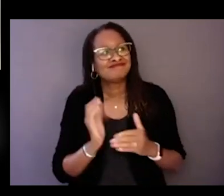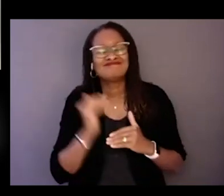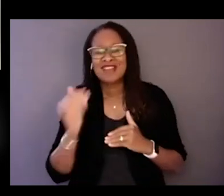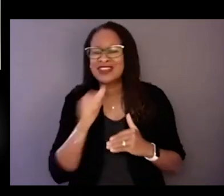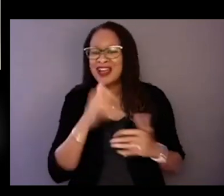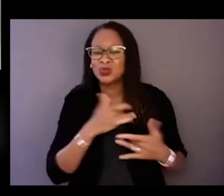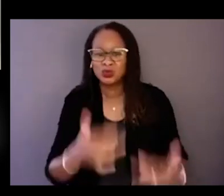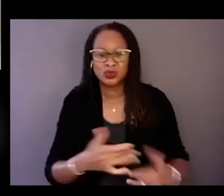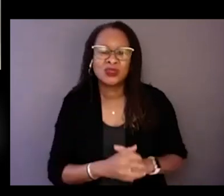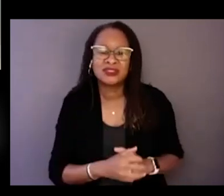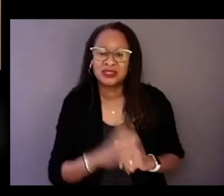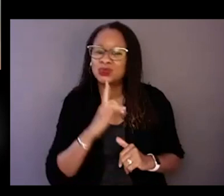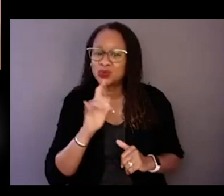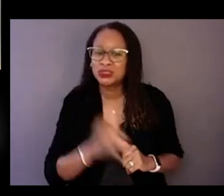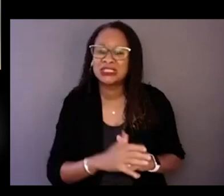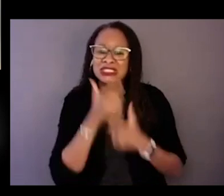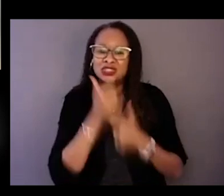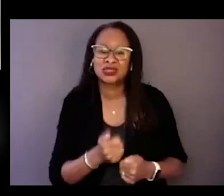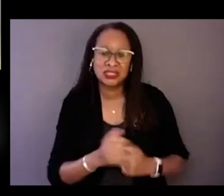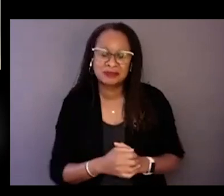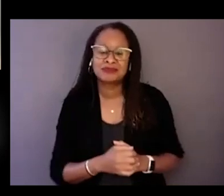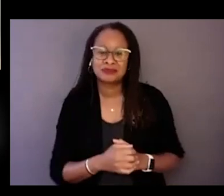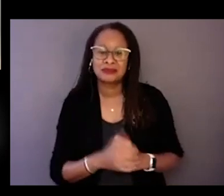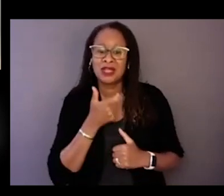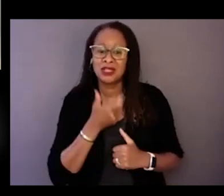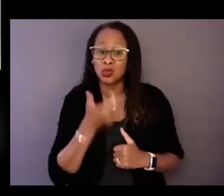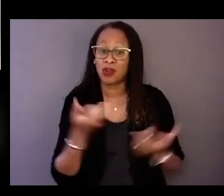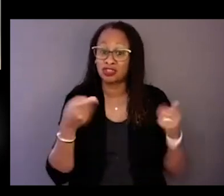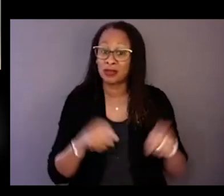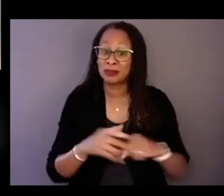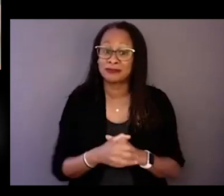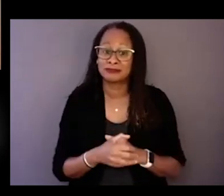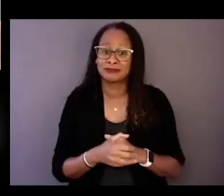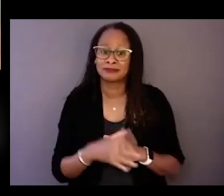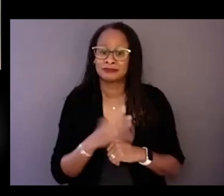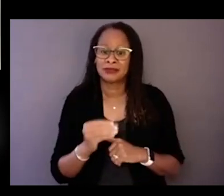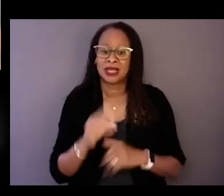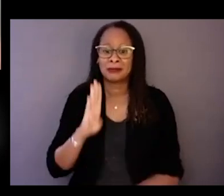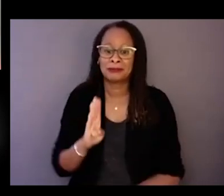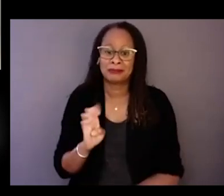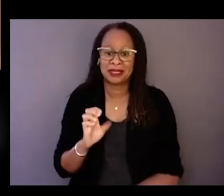and it's really, really interesting to watch happen. And having created this thing